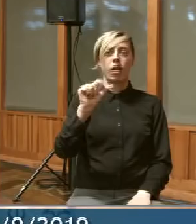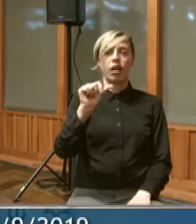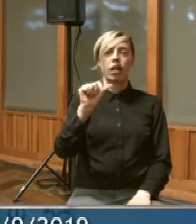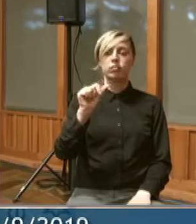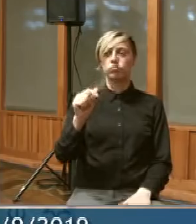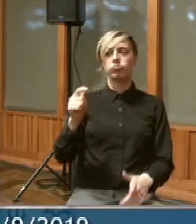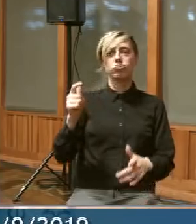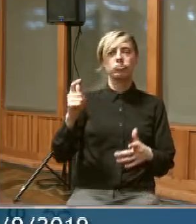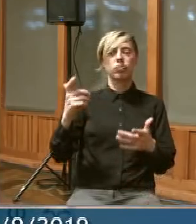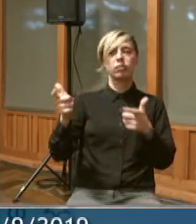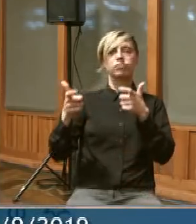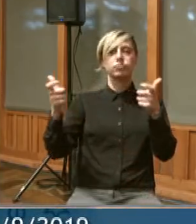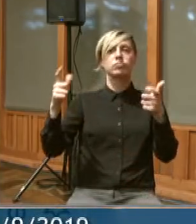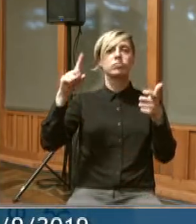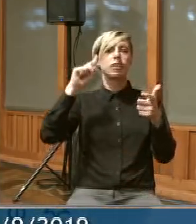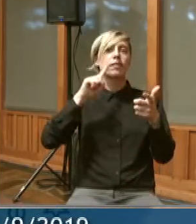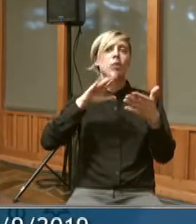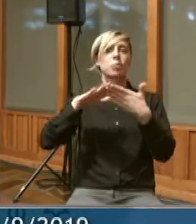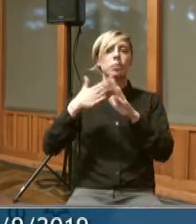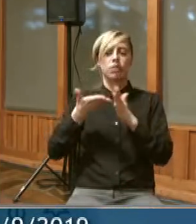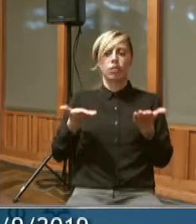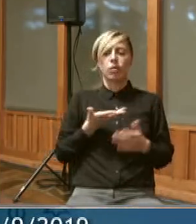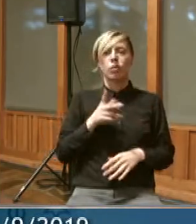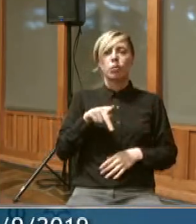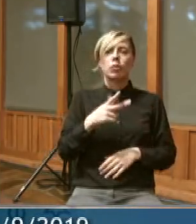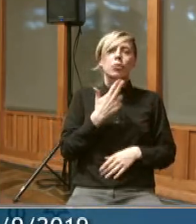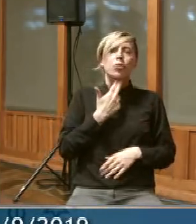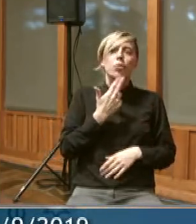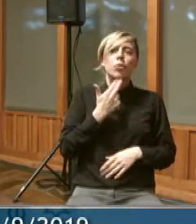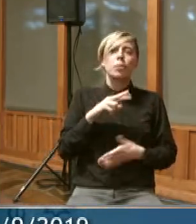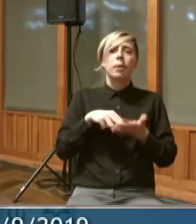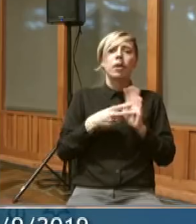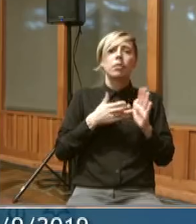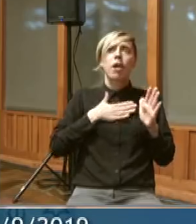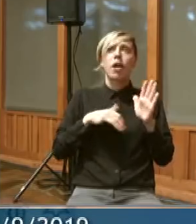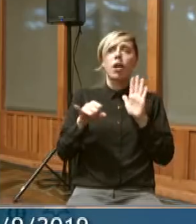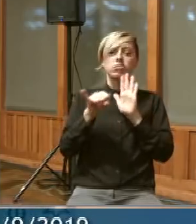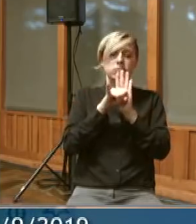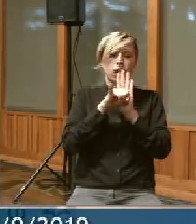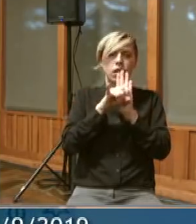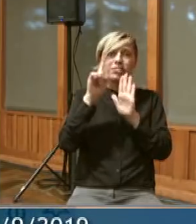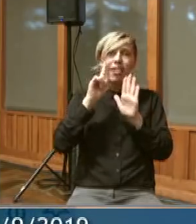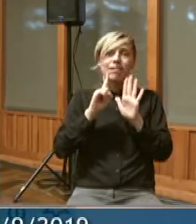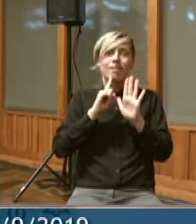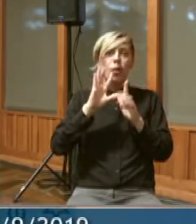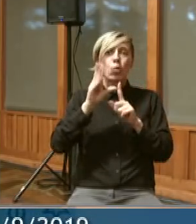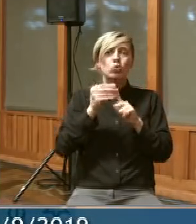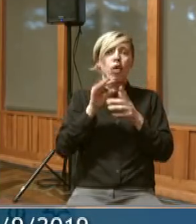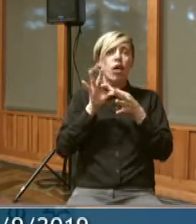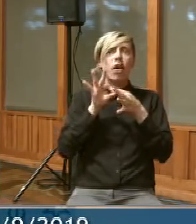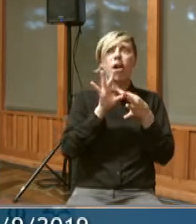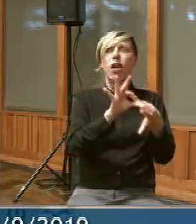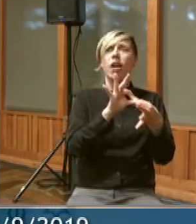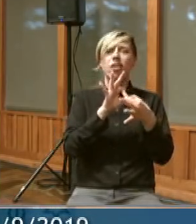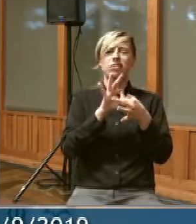FRUSTRATED. ALSO THERE ARE COMMUNITIES LIKE SAN FRANCISCO, SEATTLE, LOS ANGELES, THEY HAVE LARGE DEAF